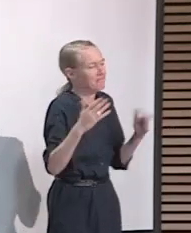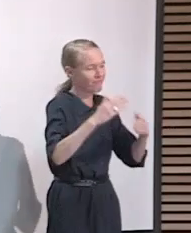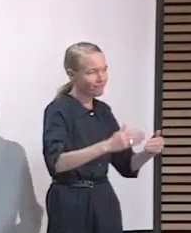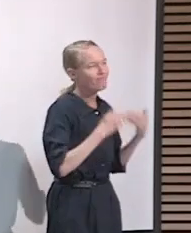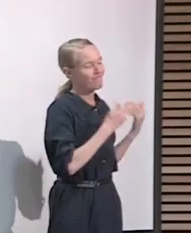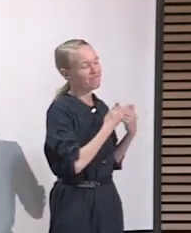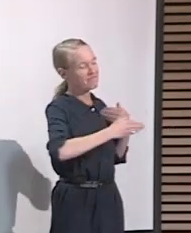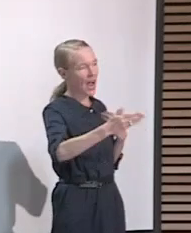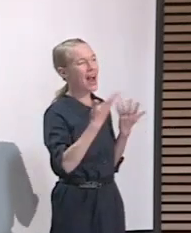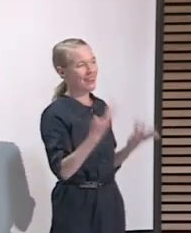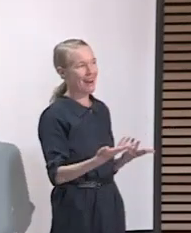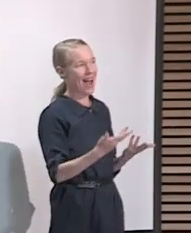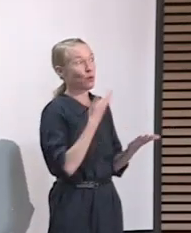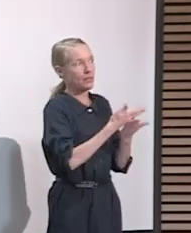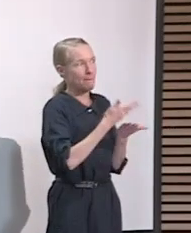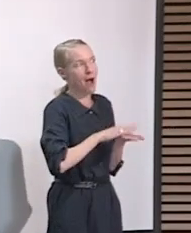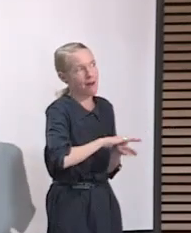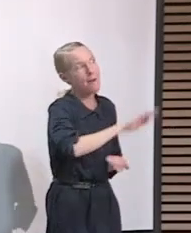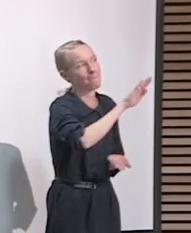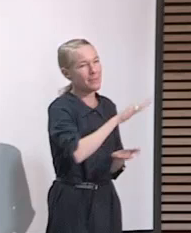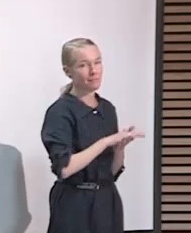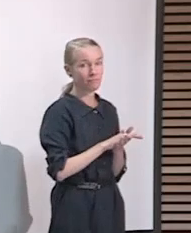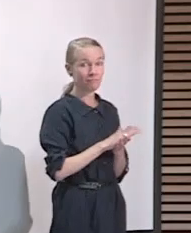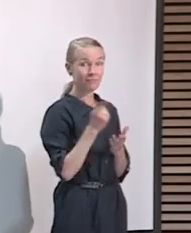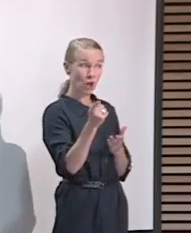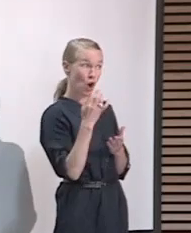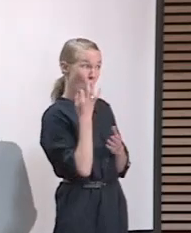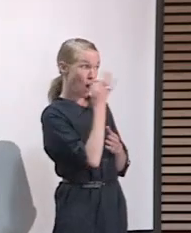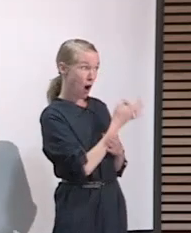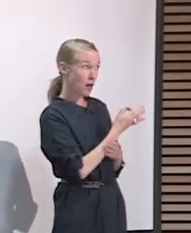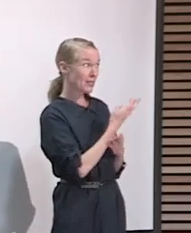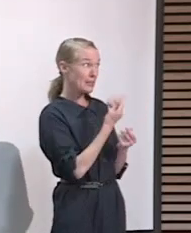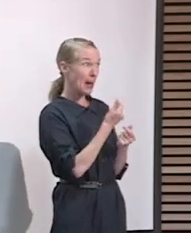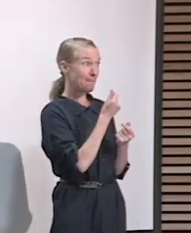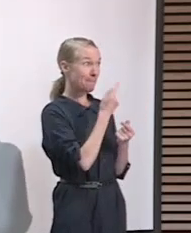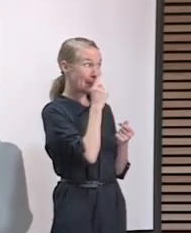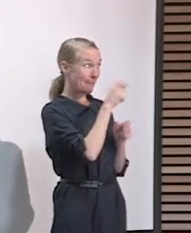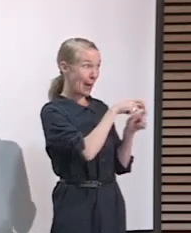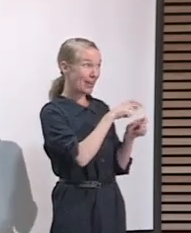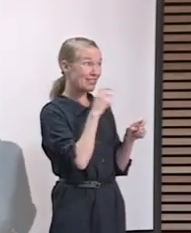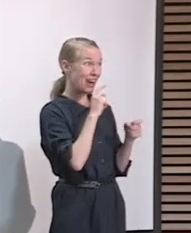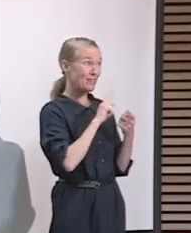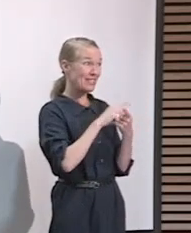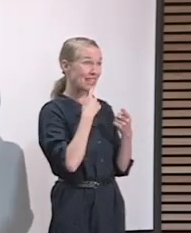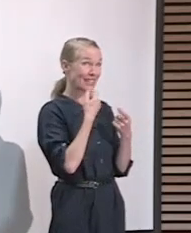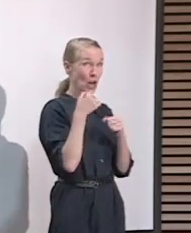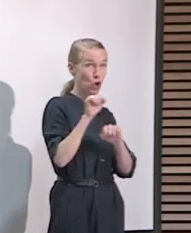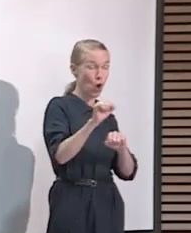reasons should be speculated on why they haven't done that